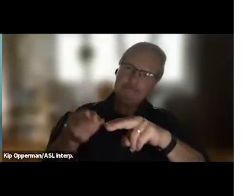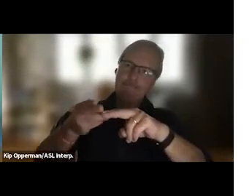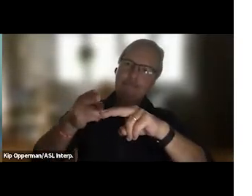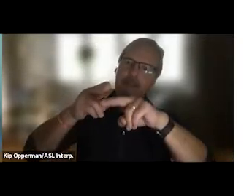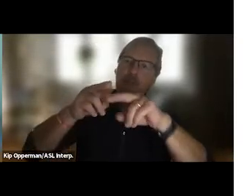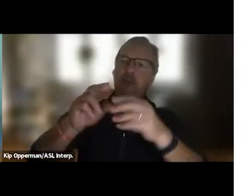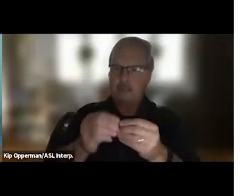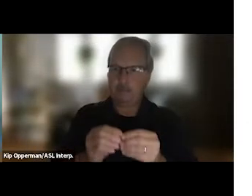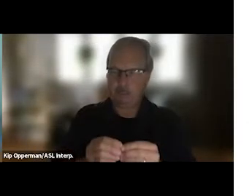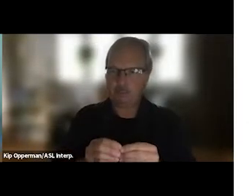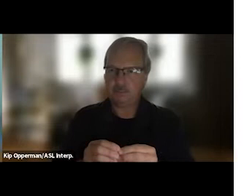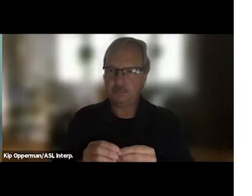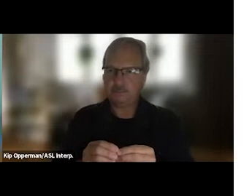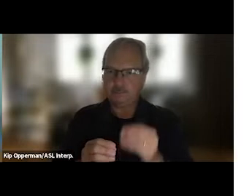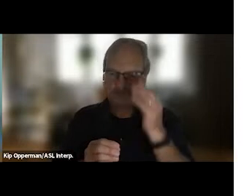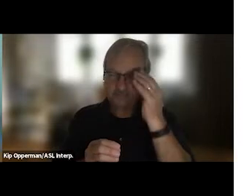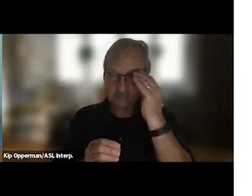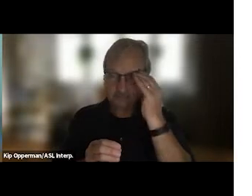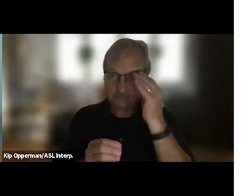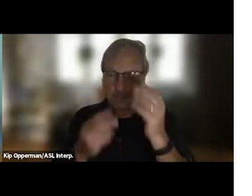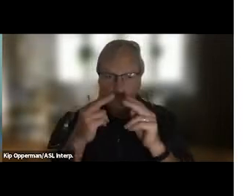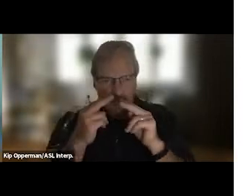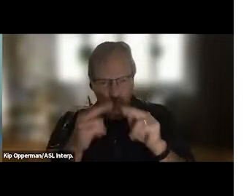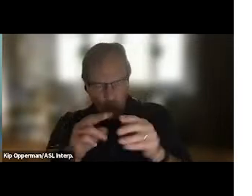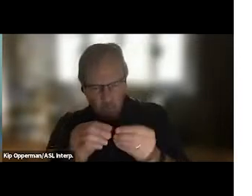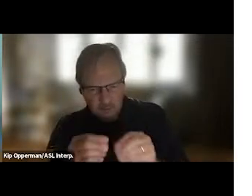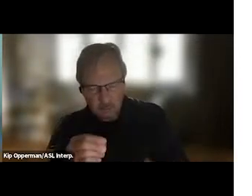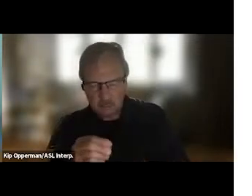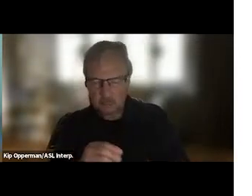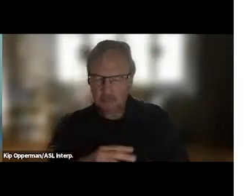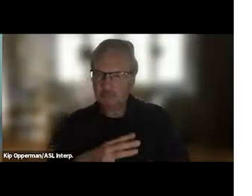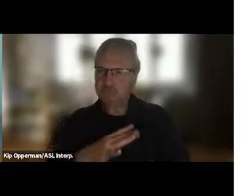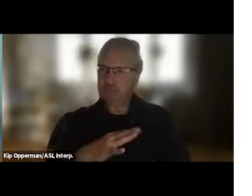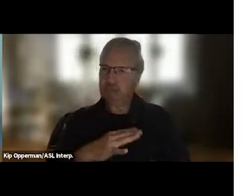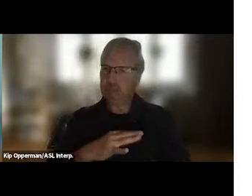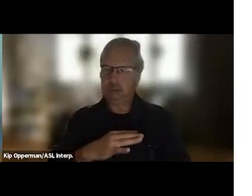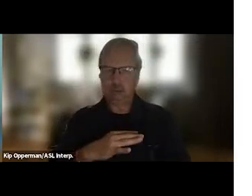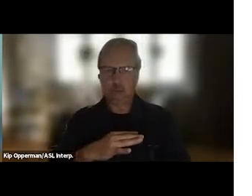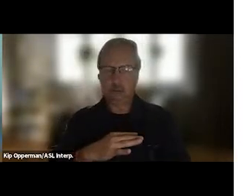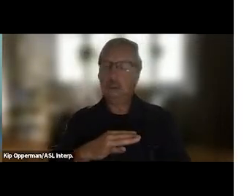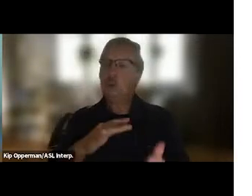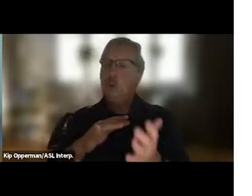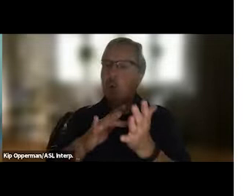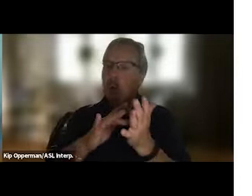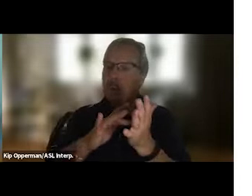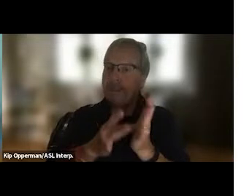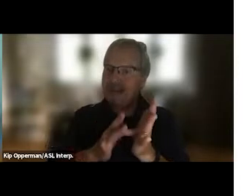And anytime I look at those numbers, I'm astonished. So the medications that I've indicated before,